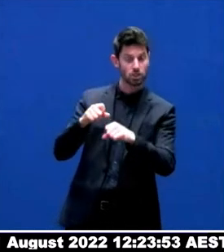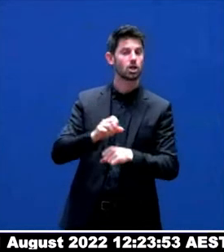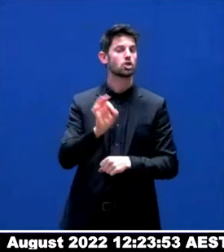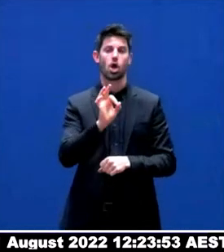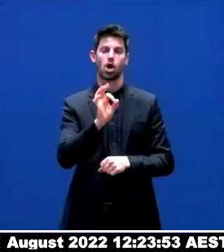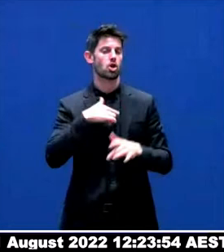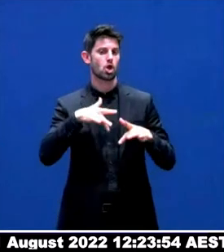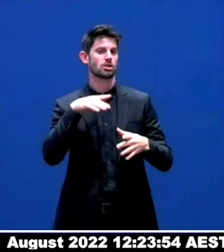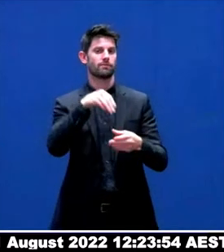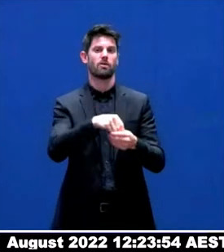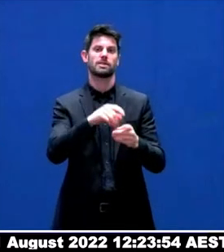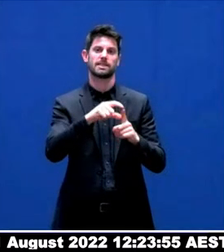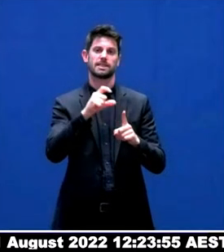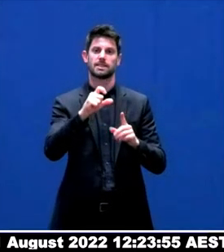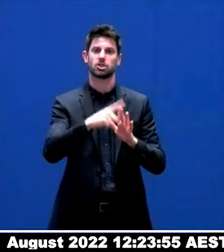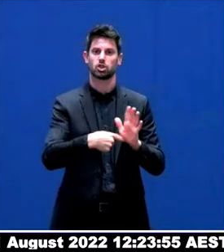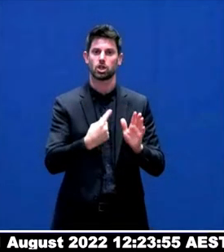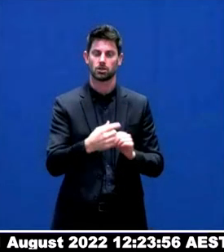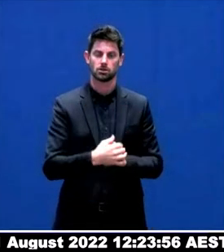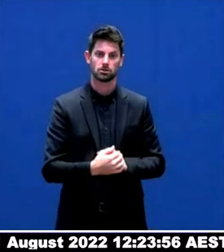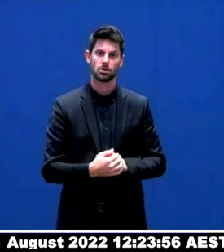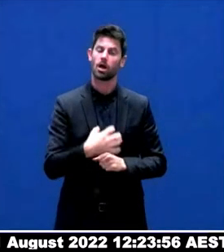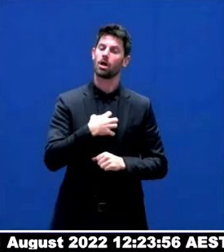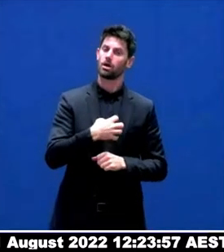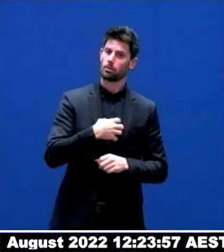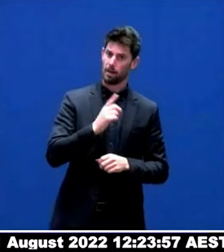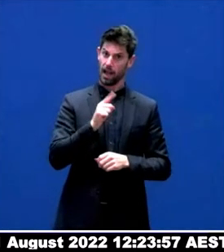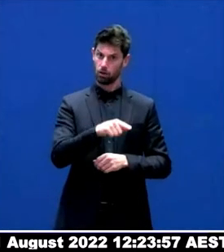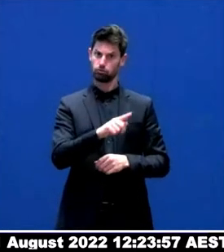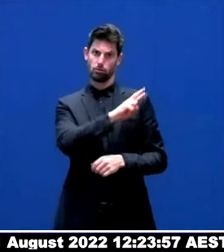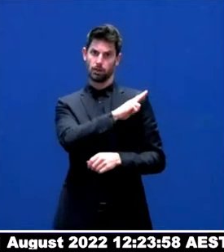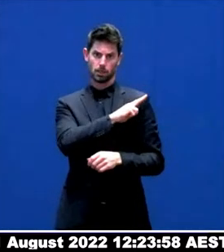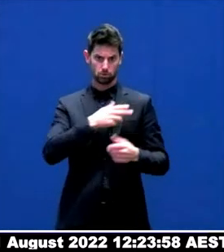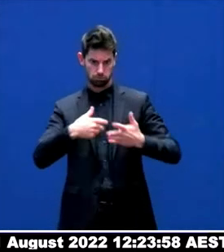But it's part of your responsibilities now in terms of actions on the Strategy? Alright.